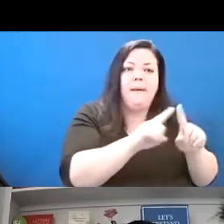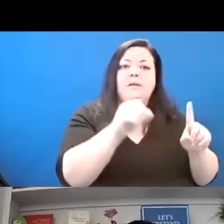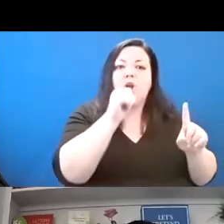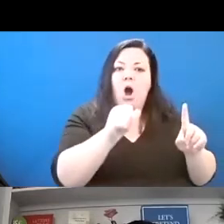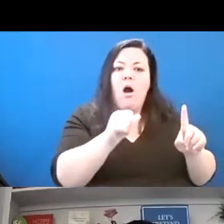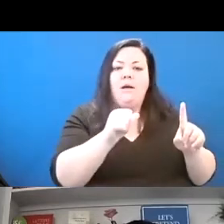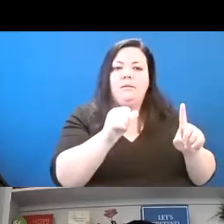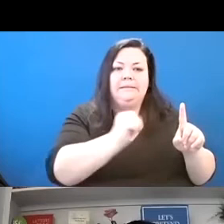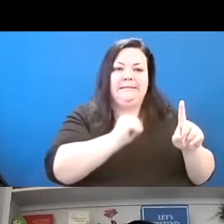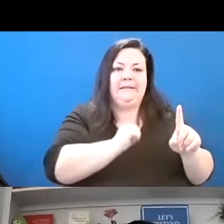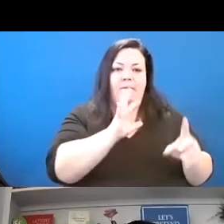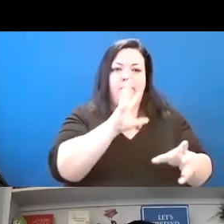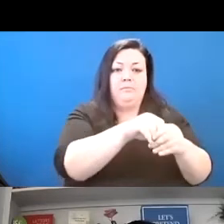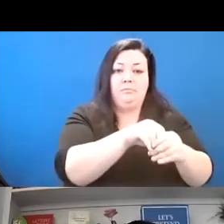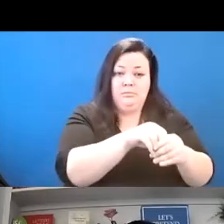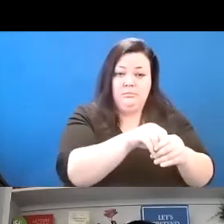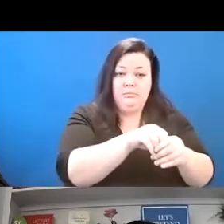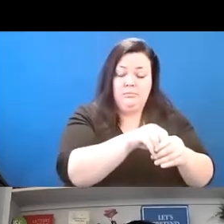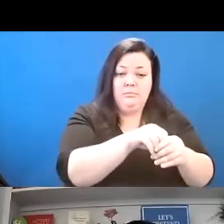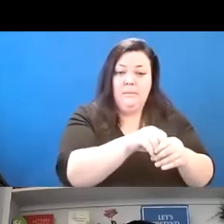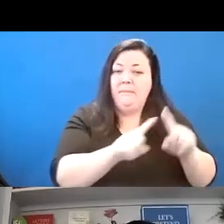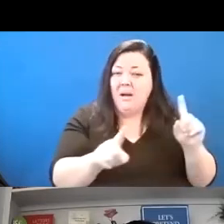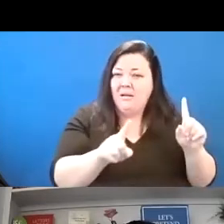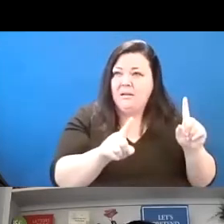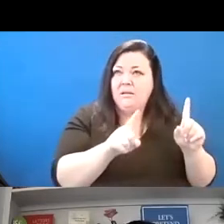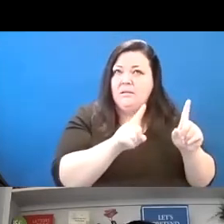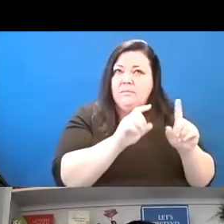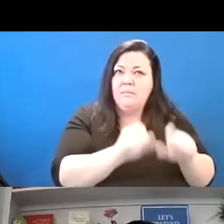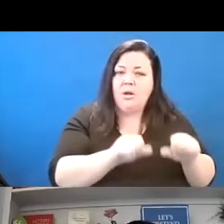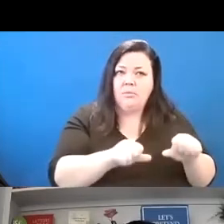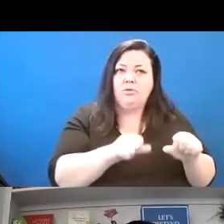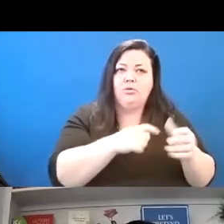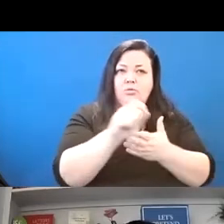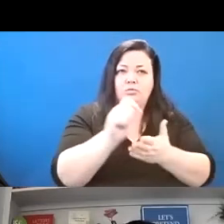self-insertion but then it's possible to write poetry without kind of being self-insertion i